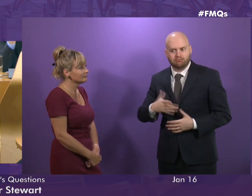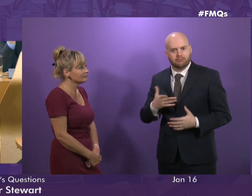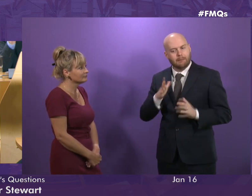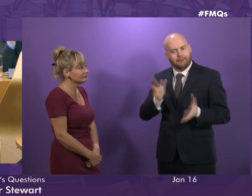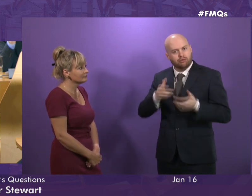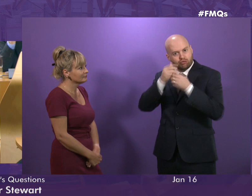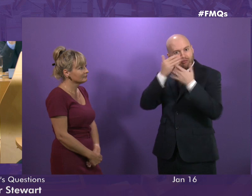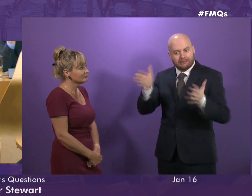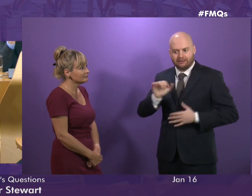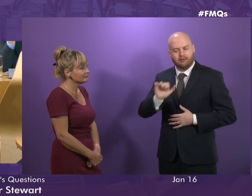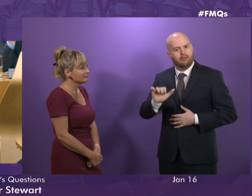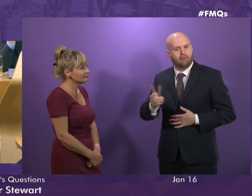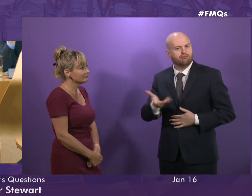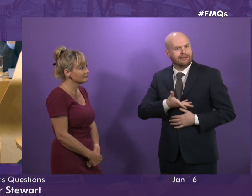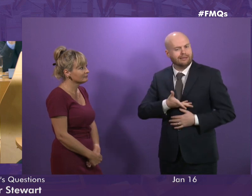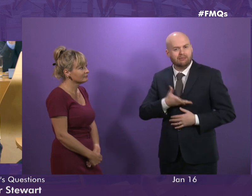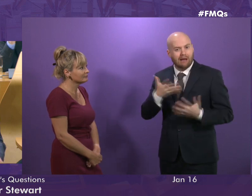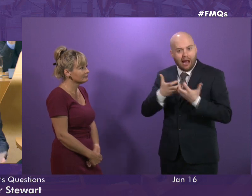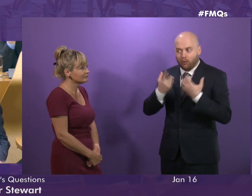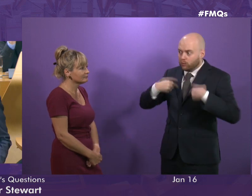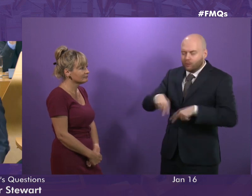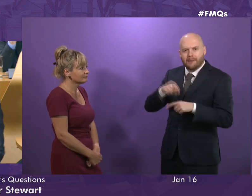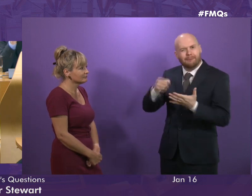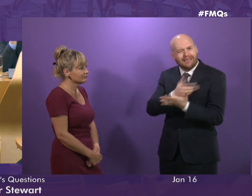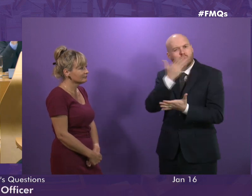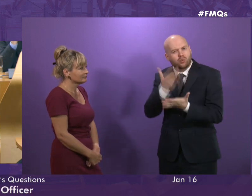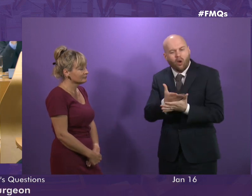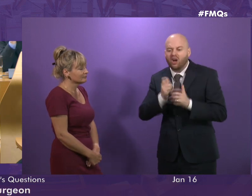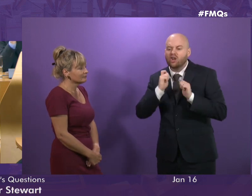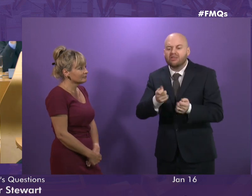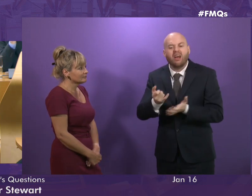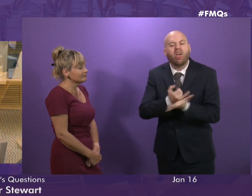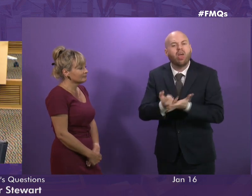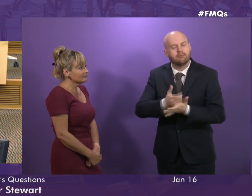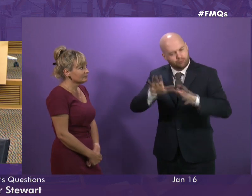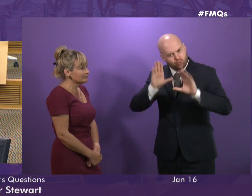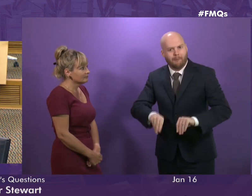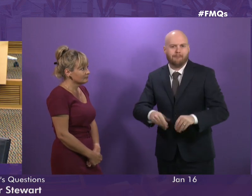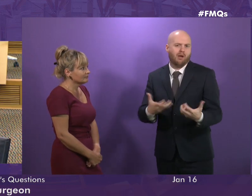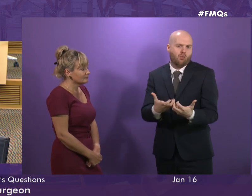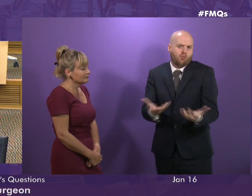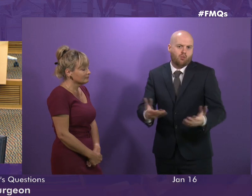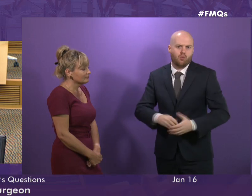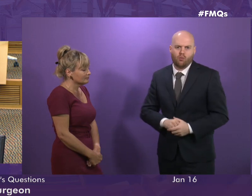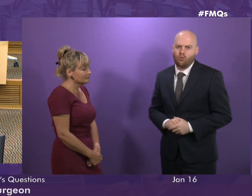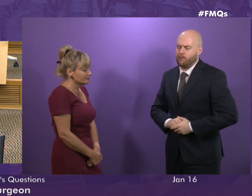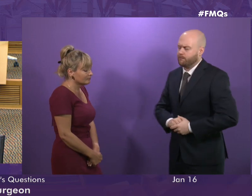that such treatment is eradicated from our care sector?